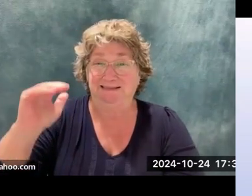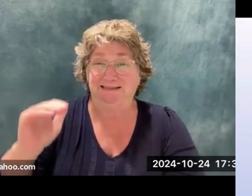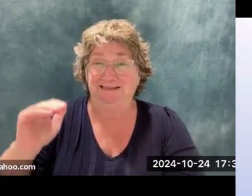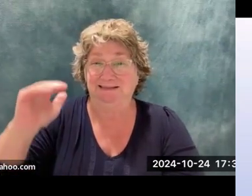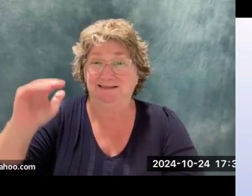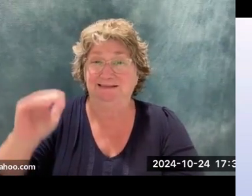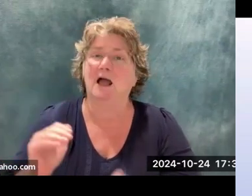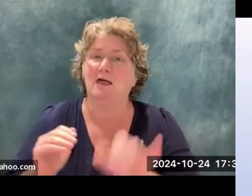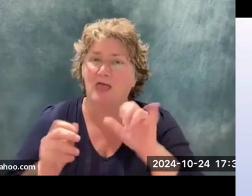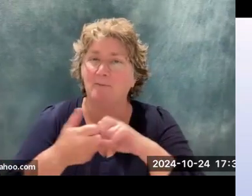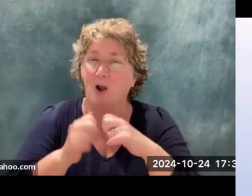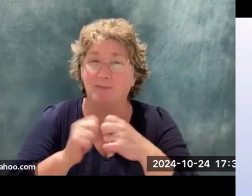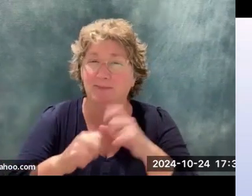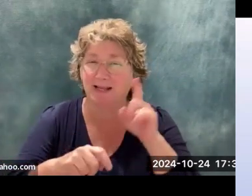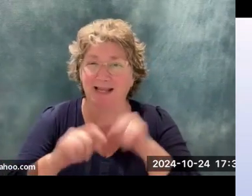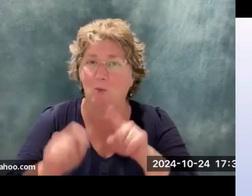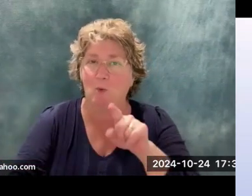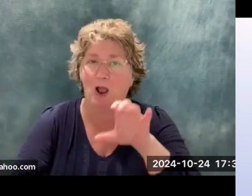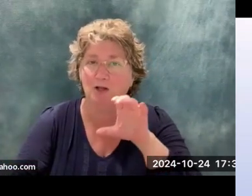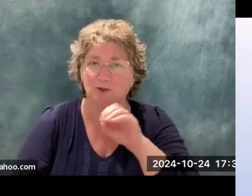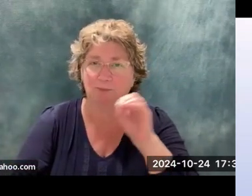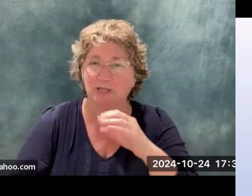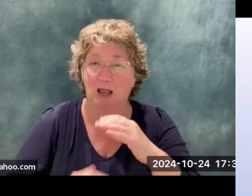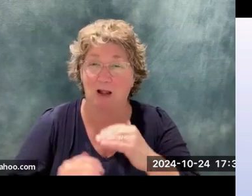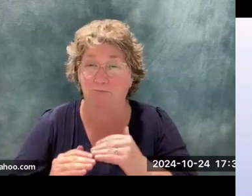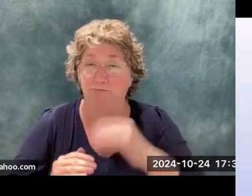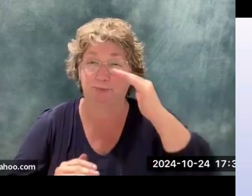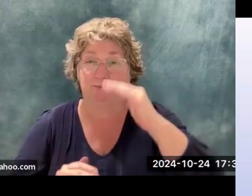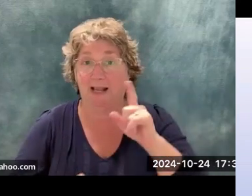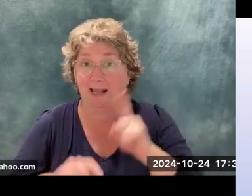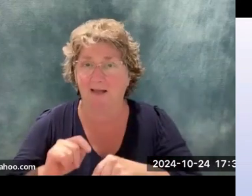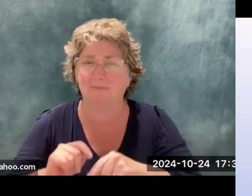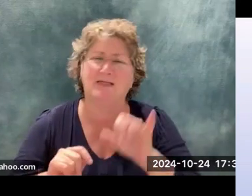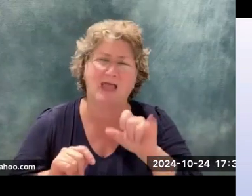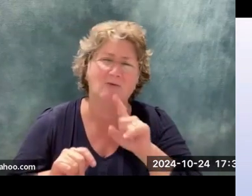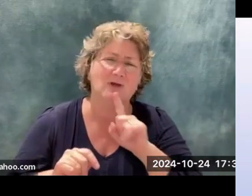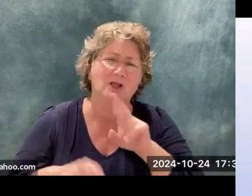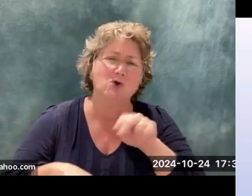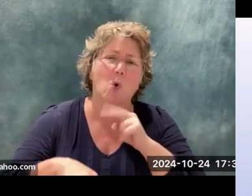in public health, either because it's hard to access certain subset of people,